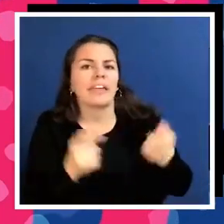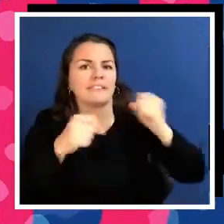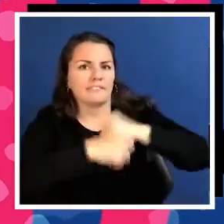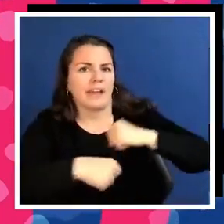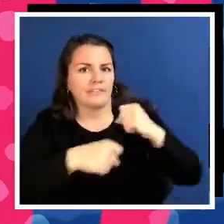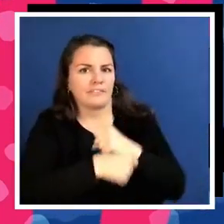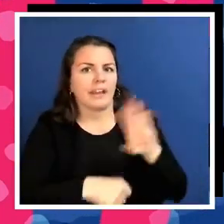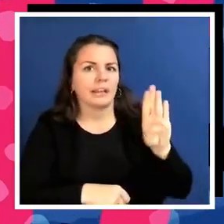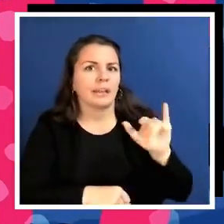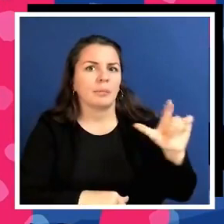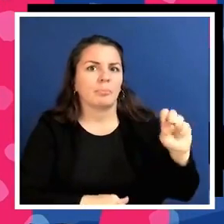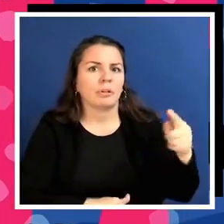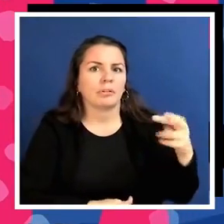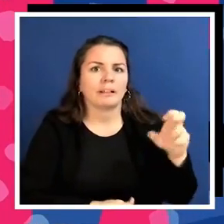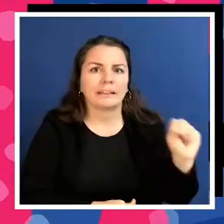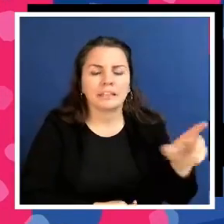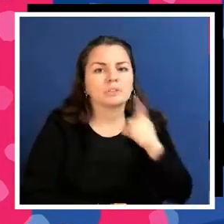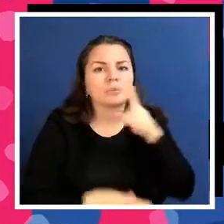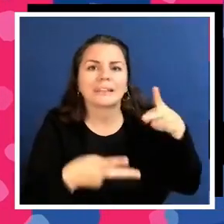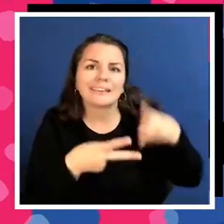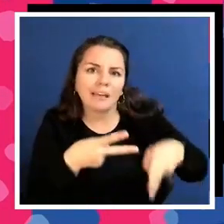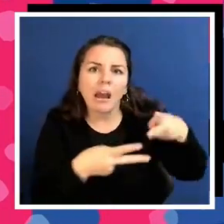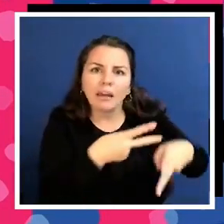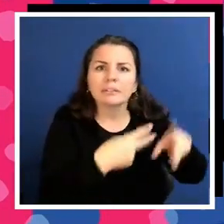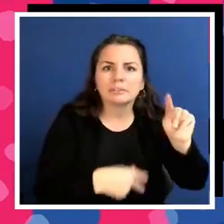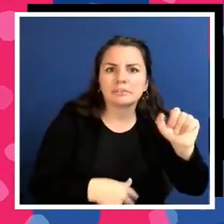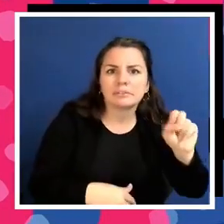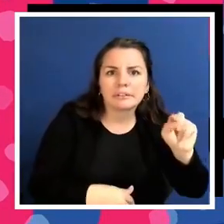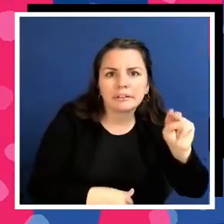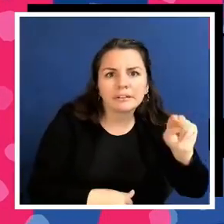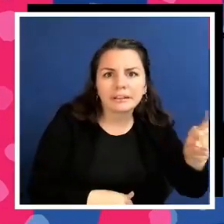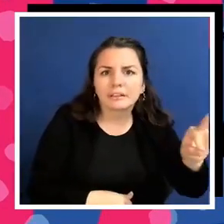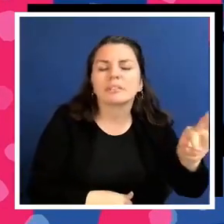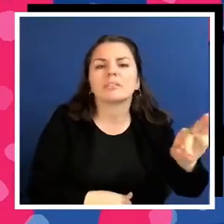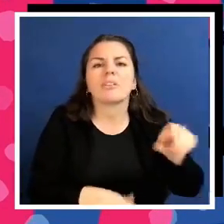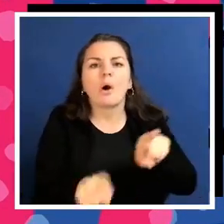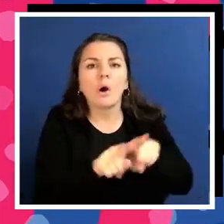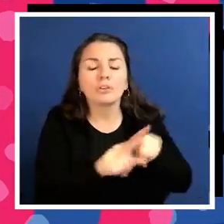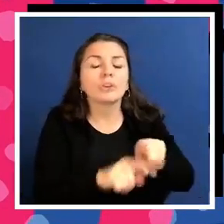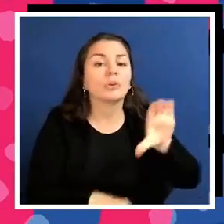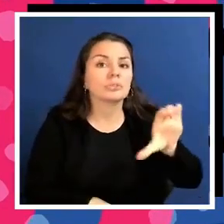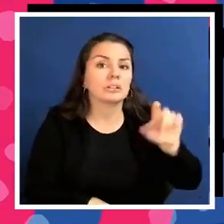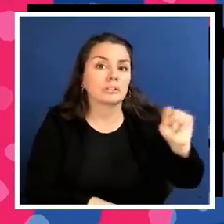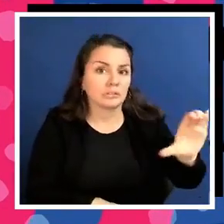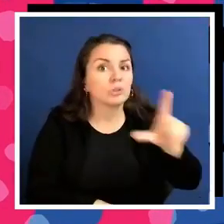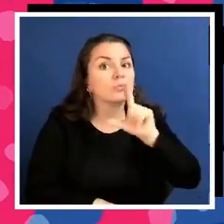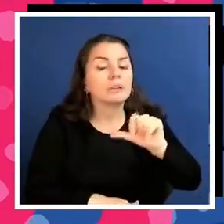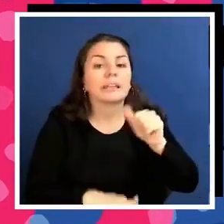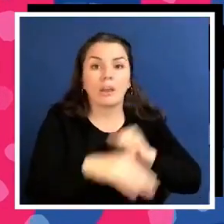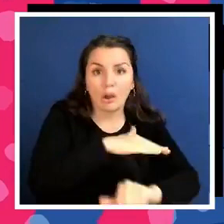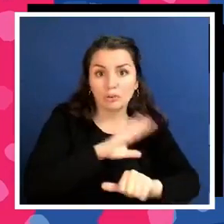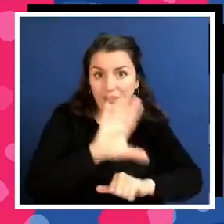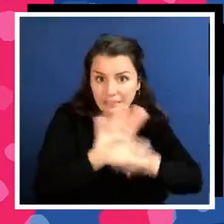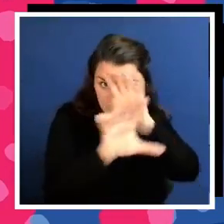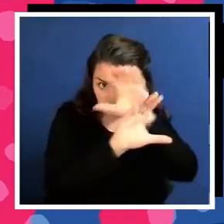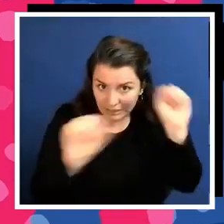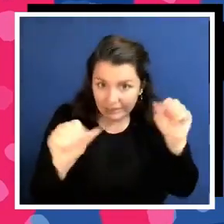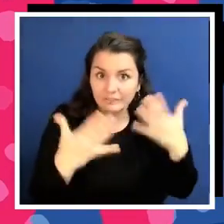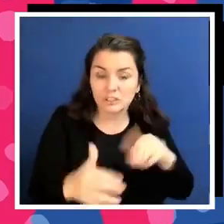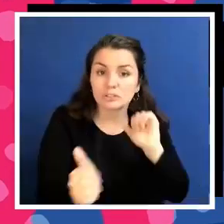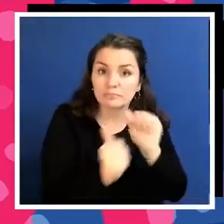WORLDVIEW AND RHETORIC.